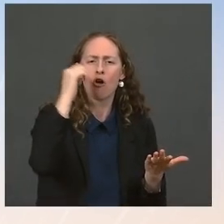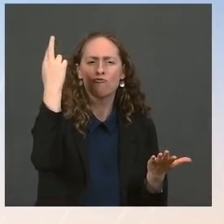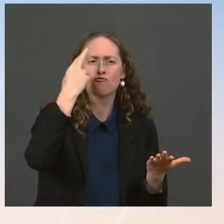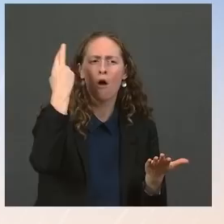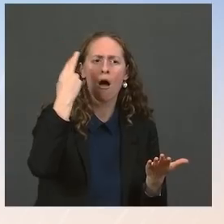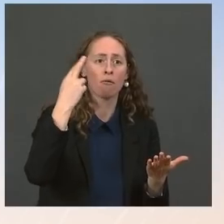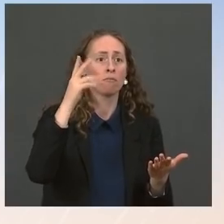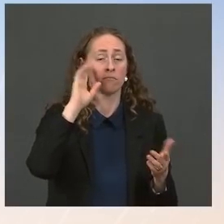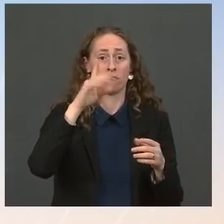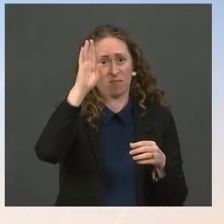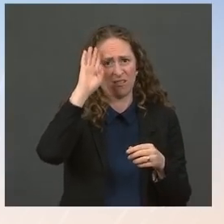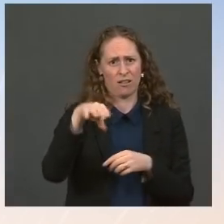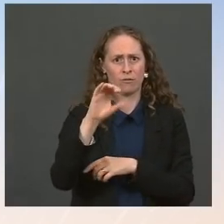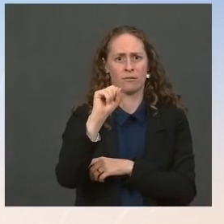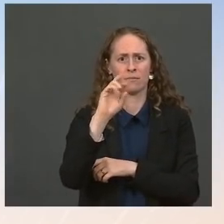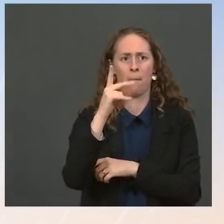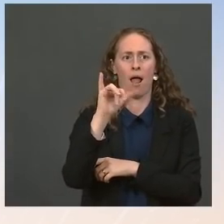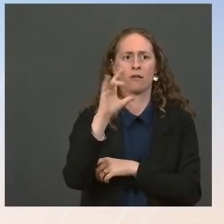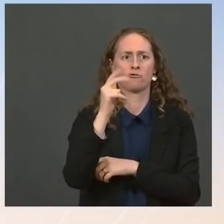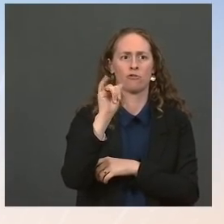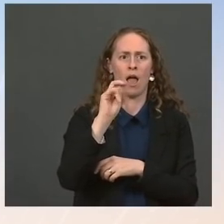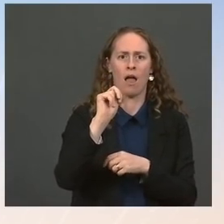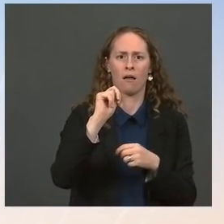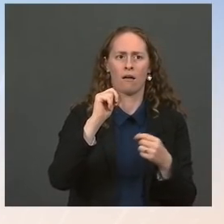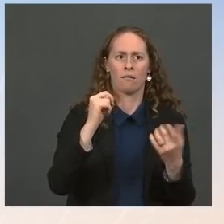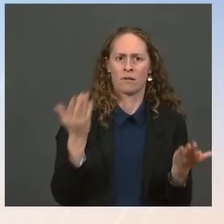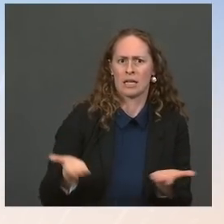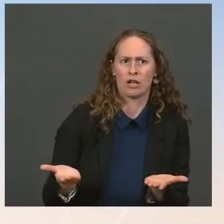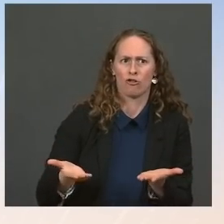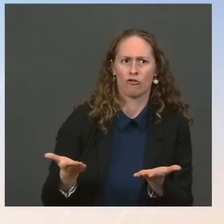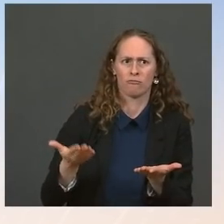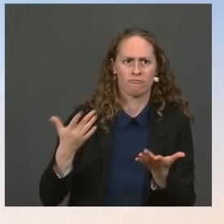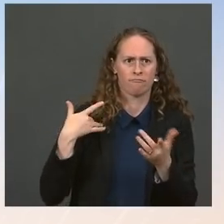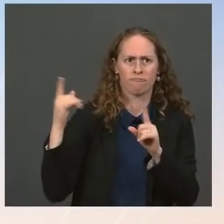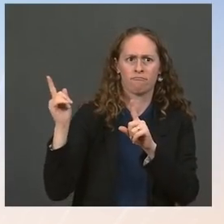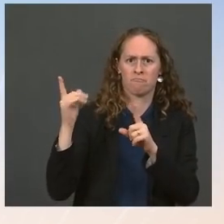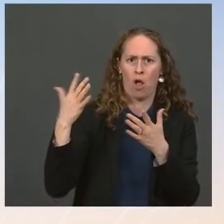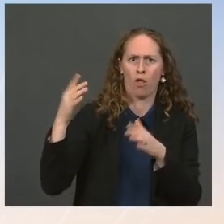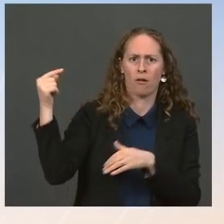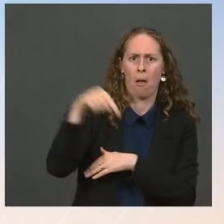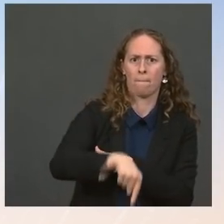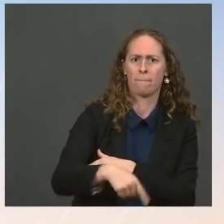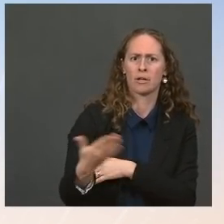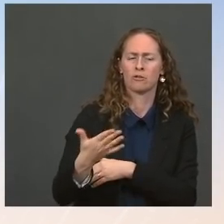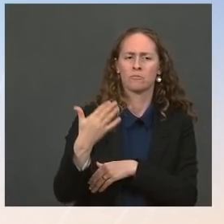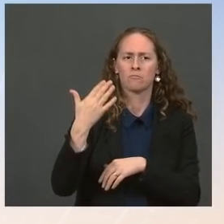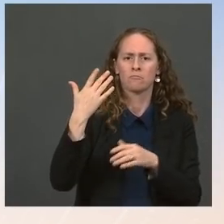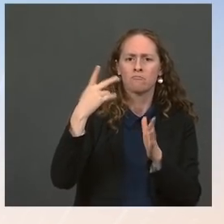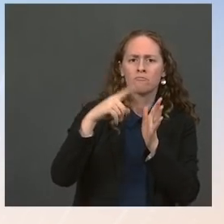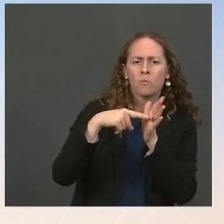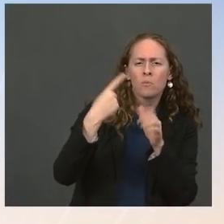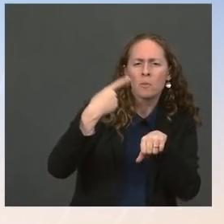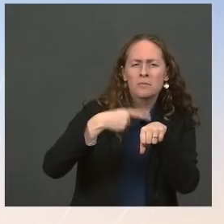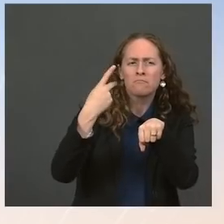in here at least twice to provide updates on the work that is -- been ongoing on -- under this administration.